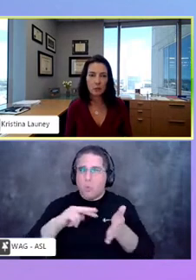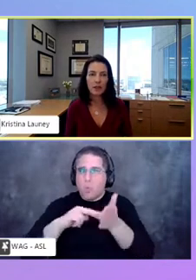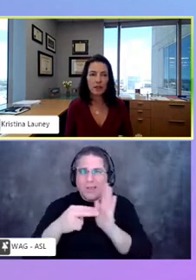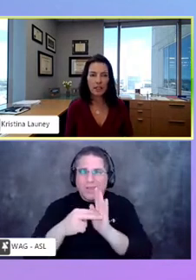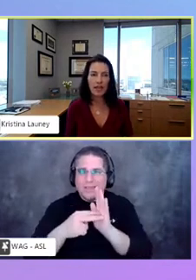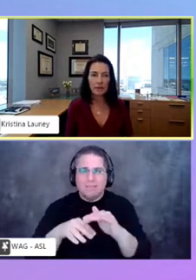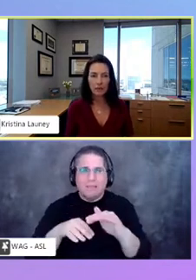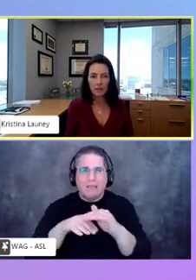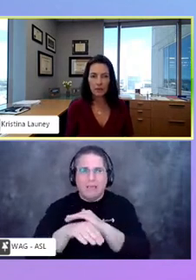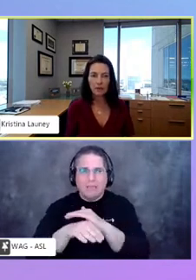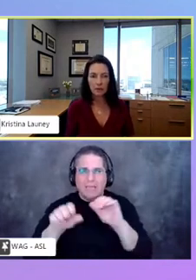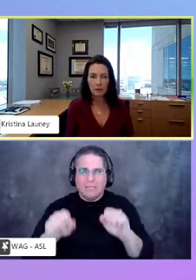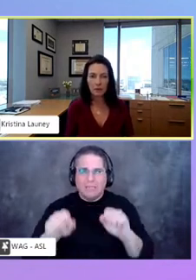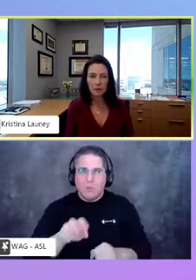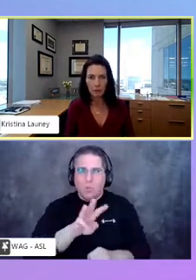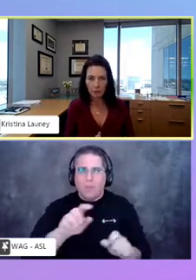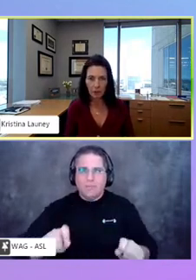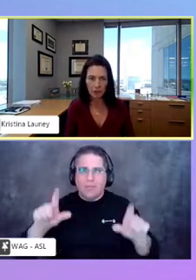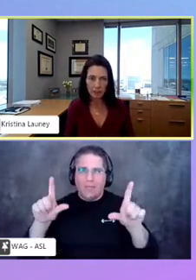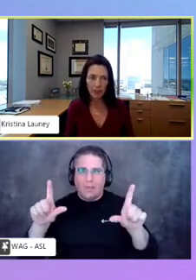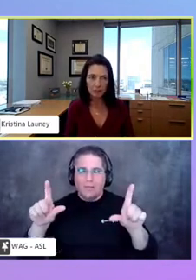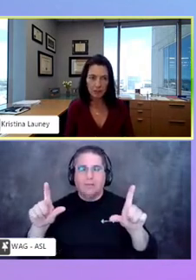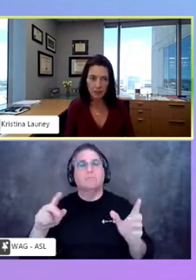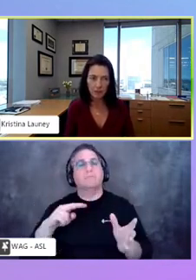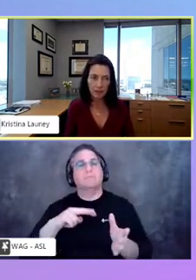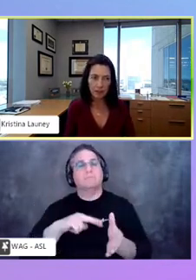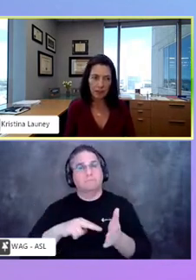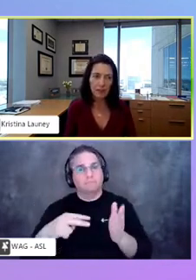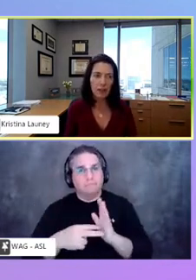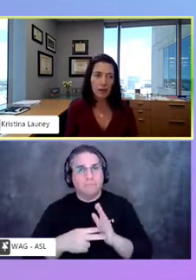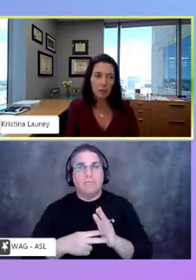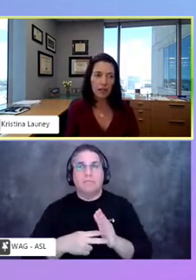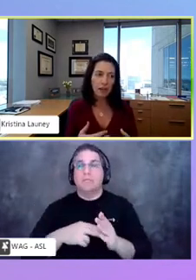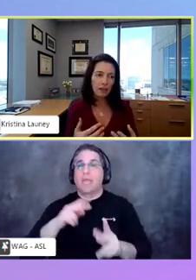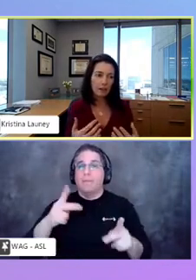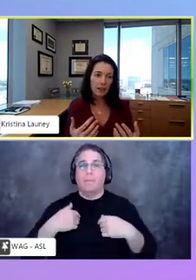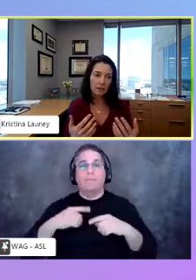We'll talk about that in a bit. What is an accessible